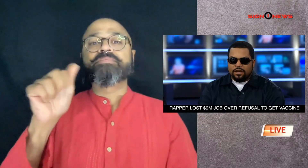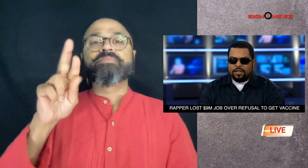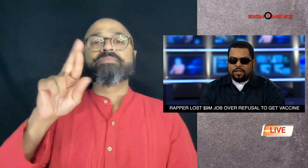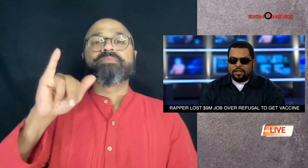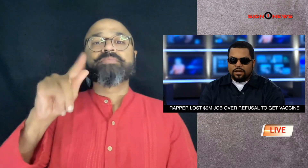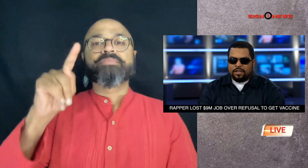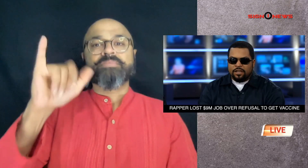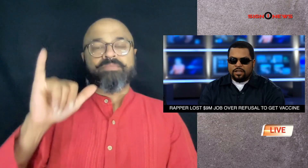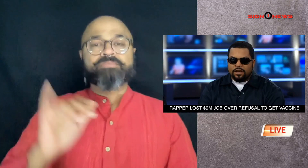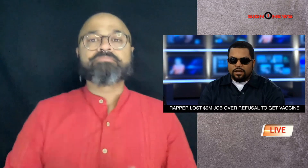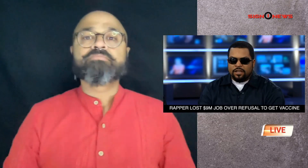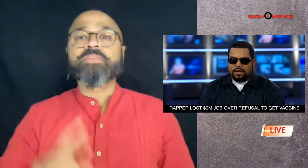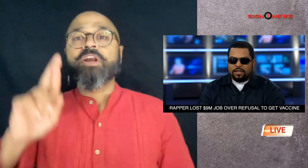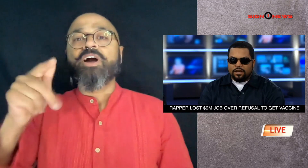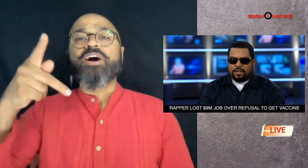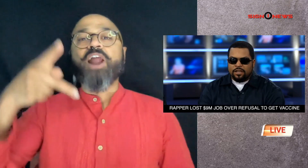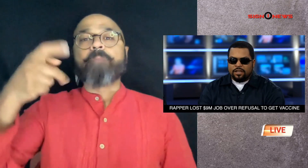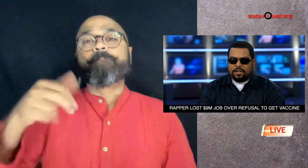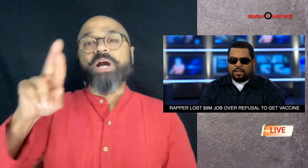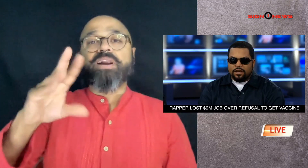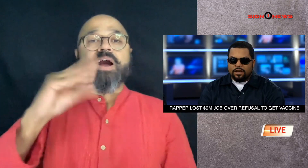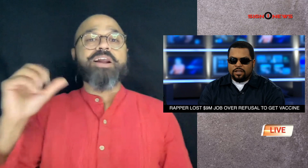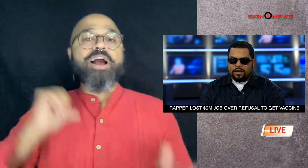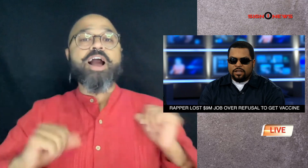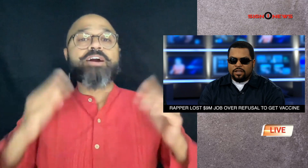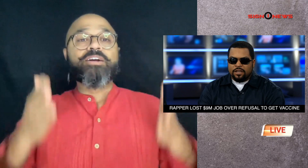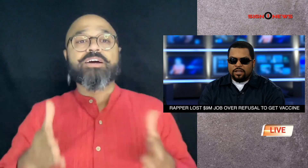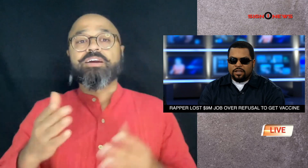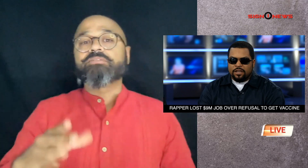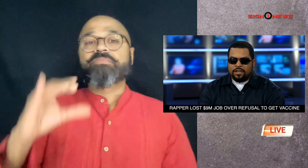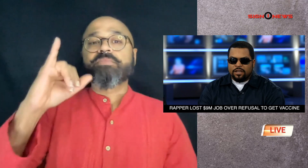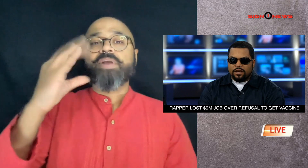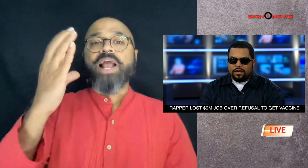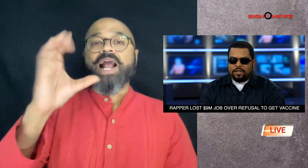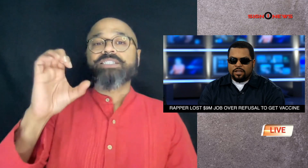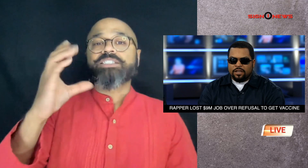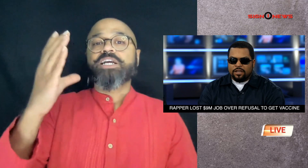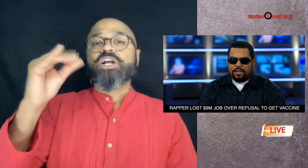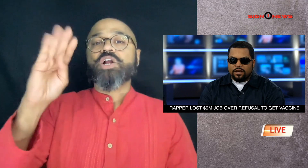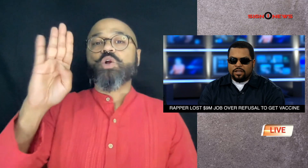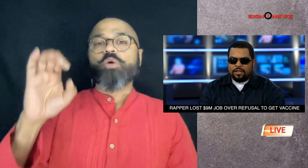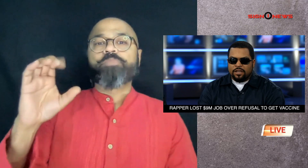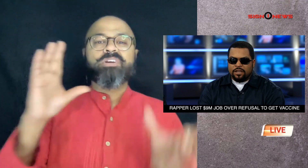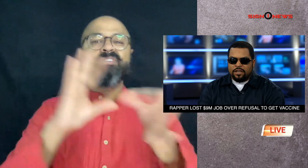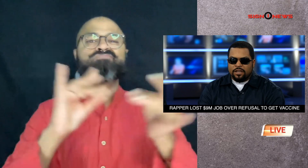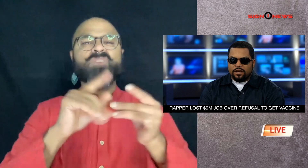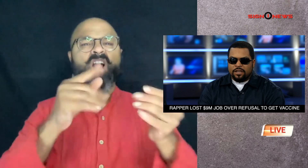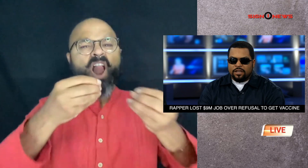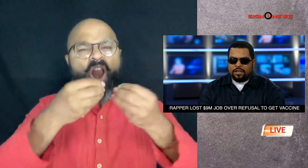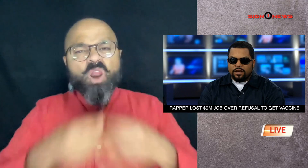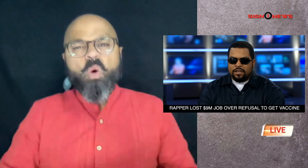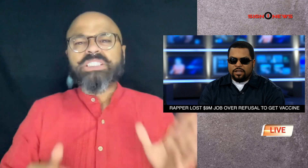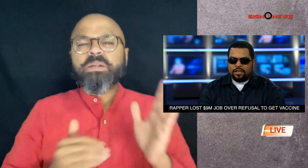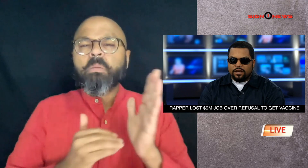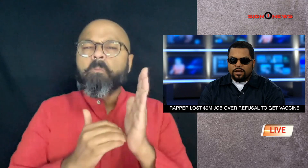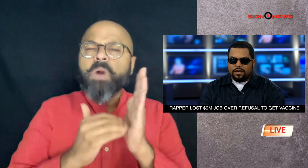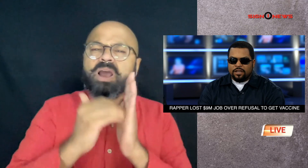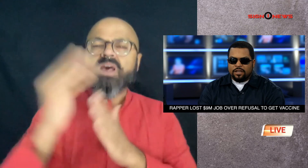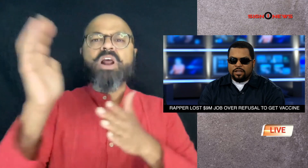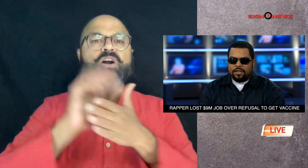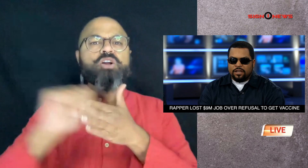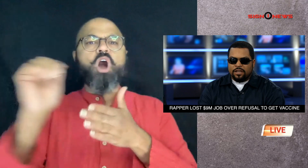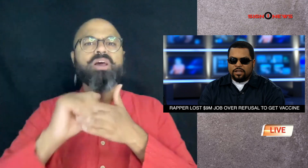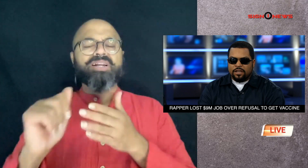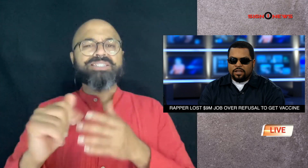according to Variety magazine rapper and actor Ice Cube says he lost millions of dollars because